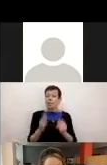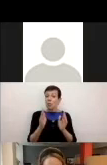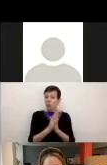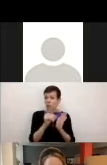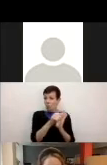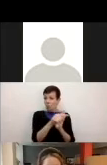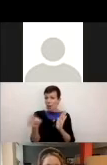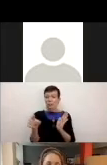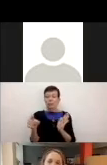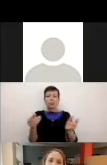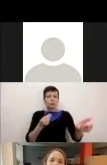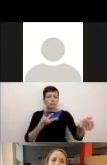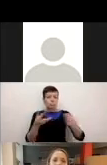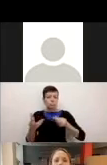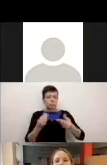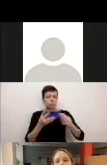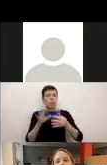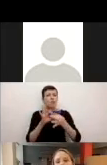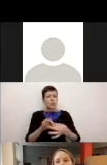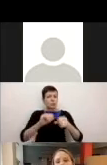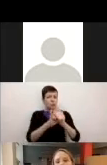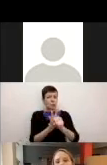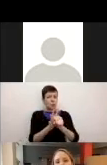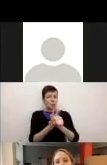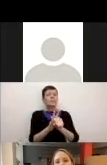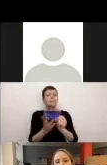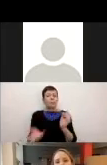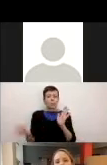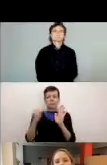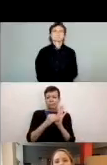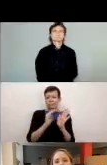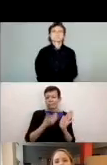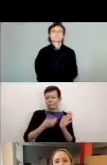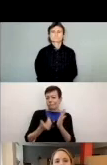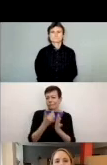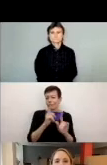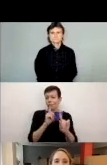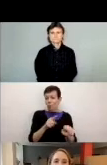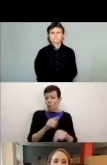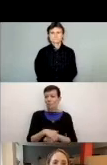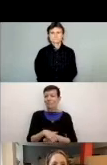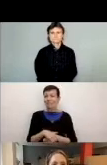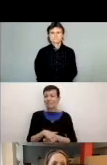reporting.